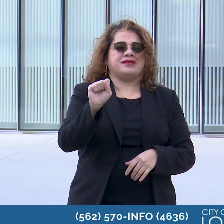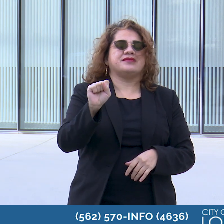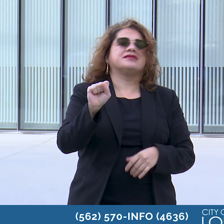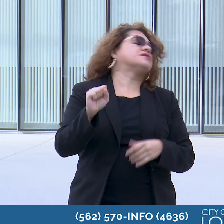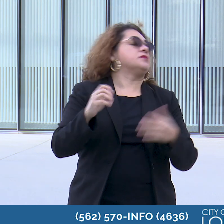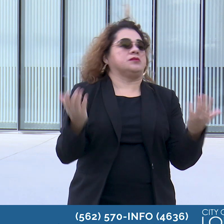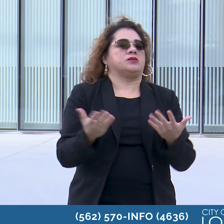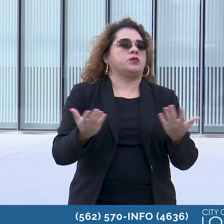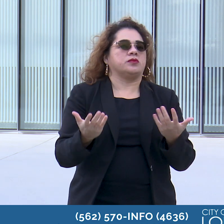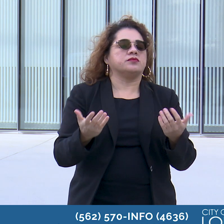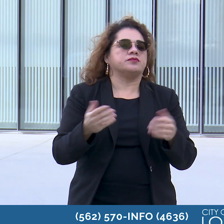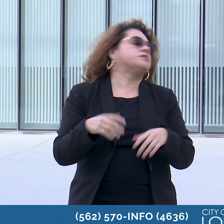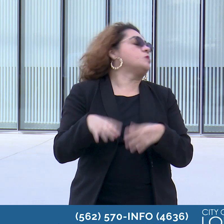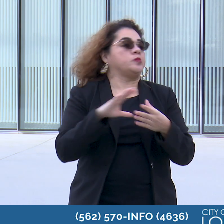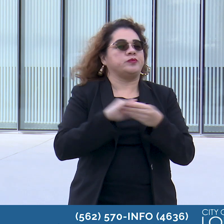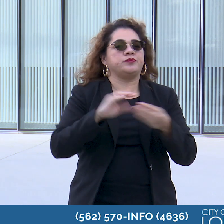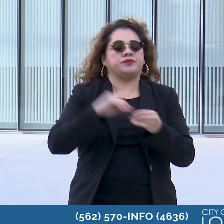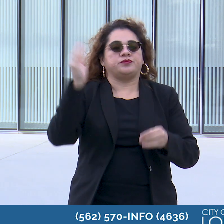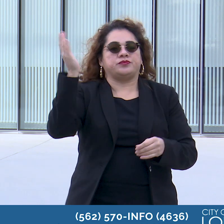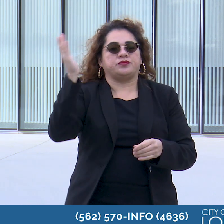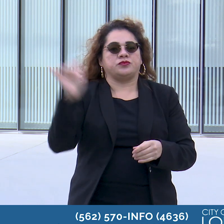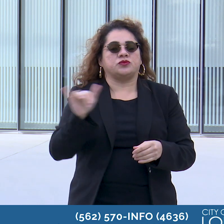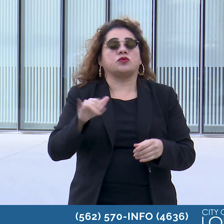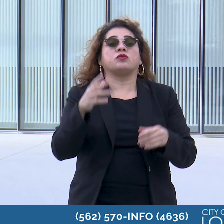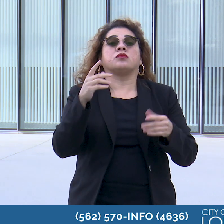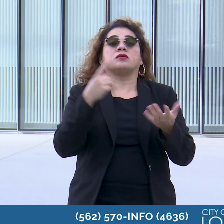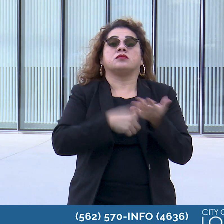our vaccination plan for the city of Long Beach.